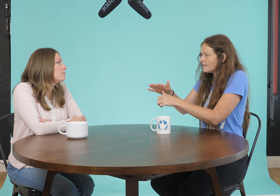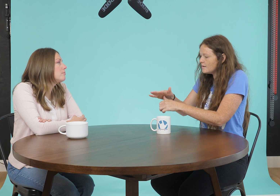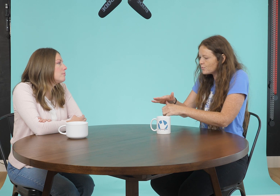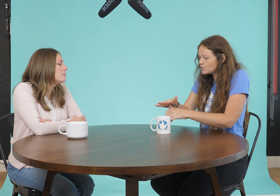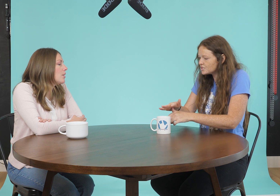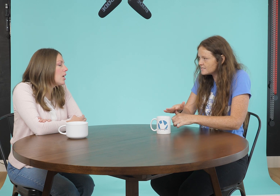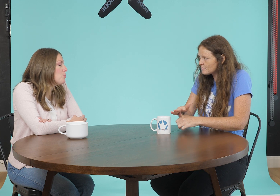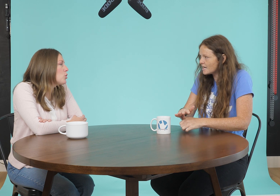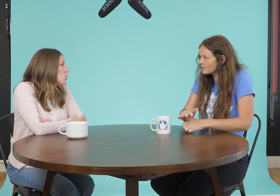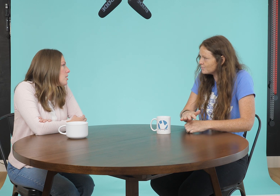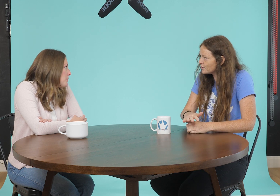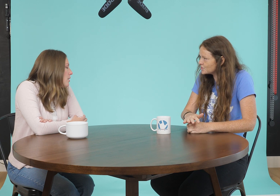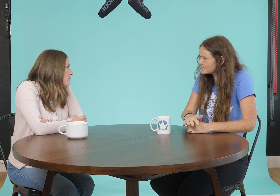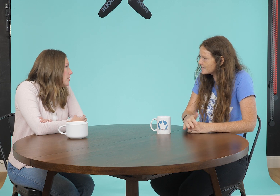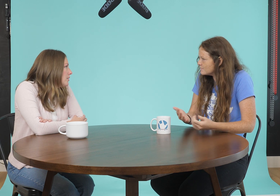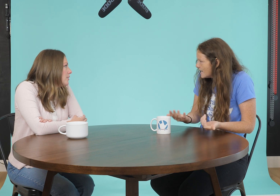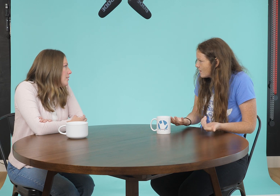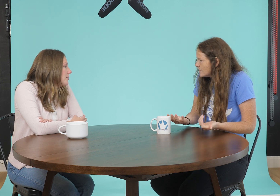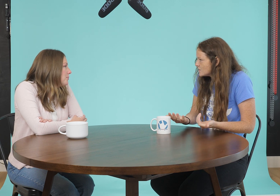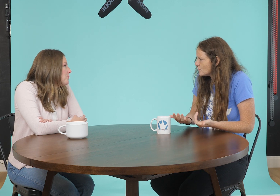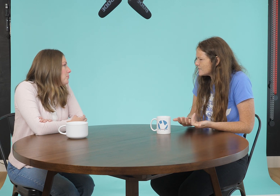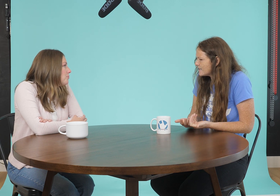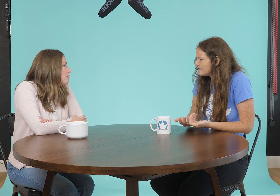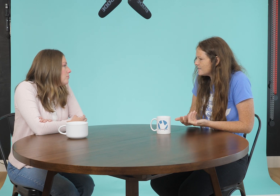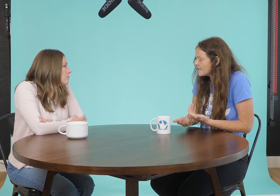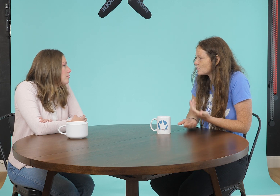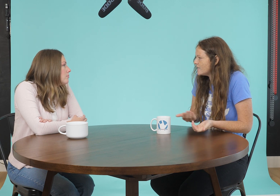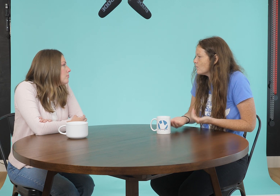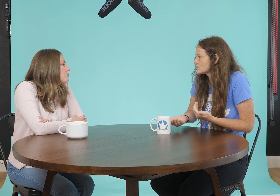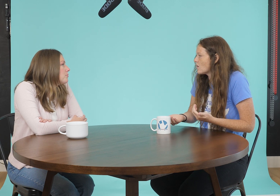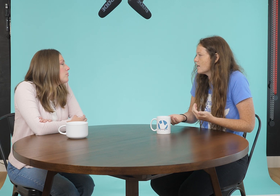Then it pushes them down and pushes them down. And so it's like, that's why he was crawling.